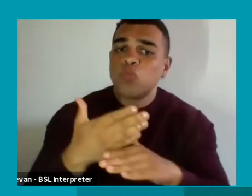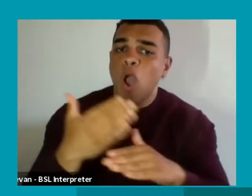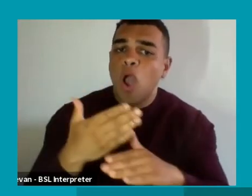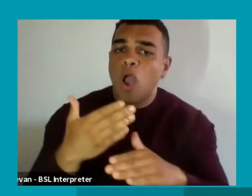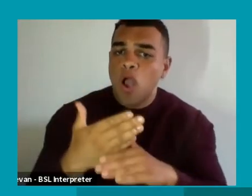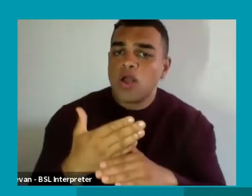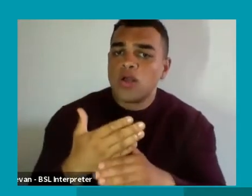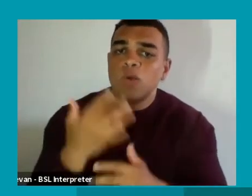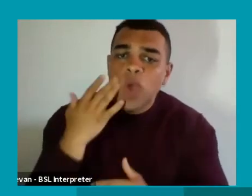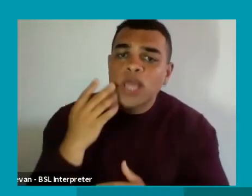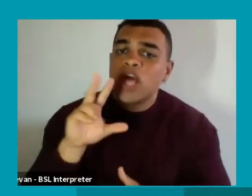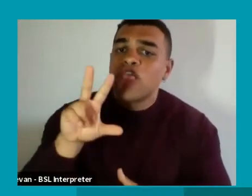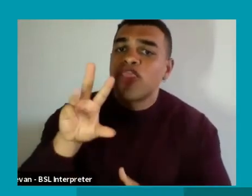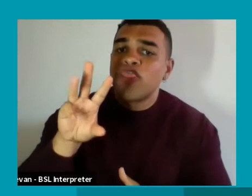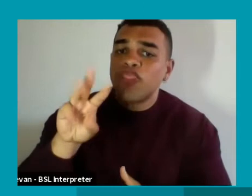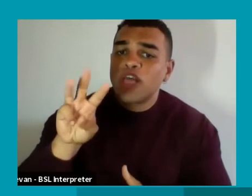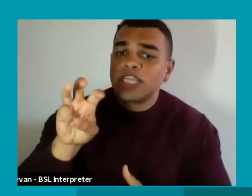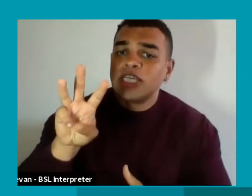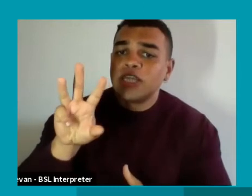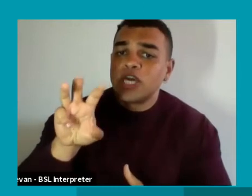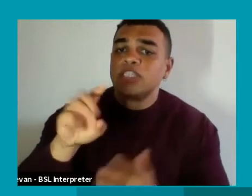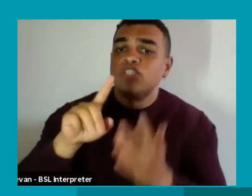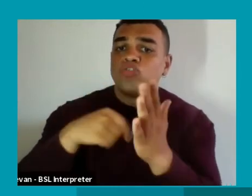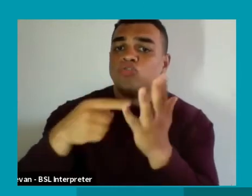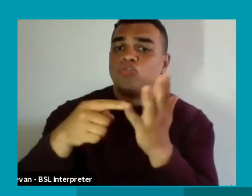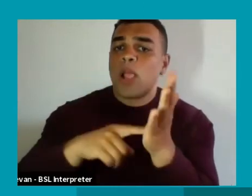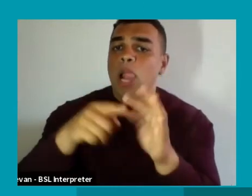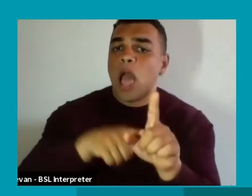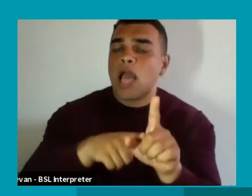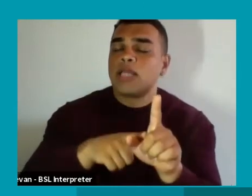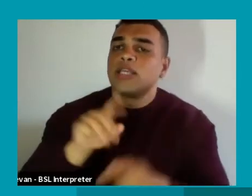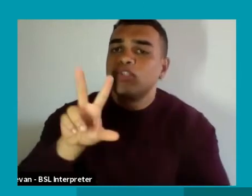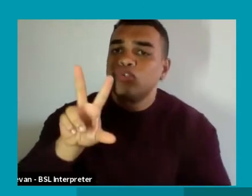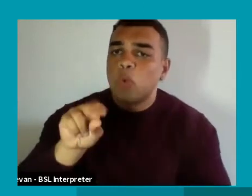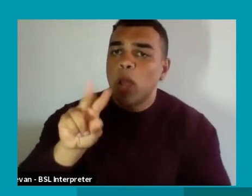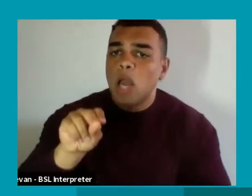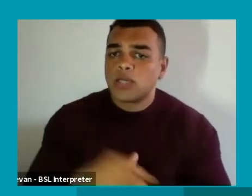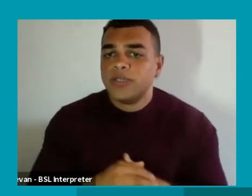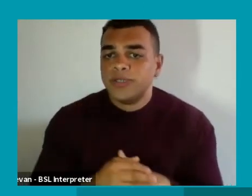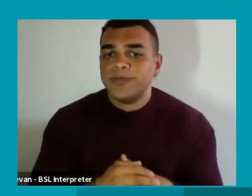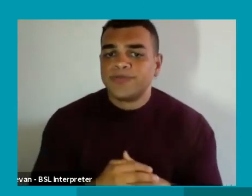and that's on July 13th at 2:00 o'clock. So that's it, over to you… Tammy.